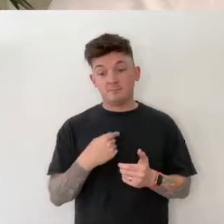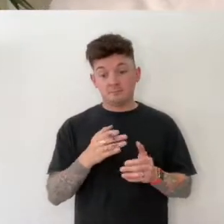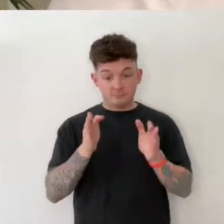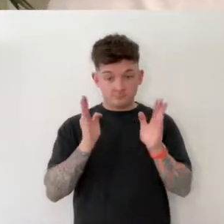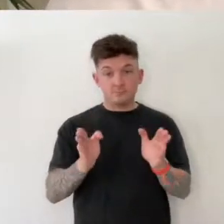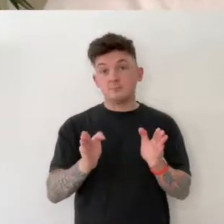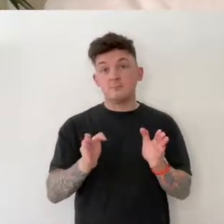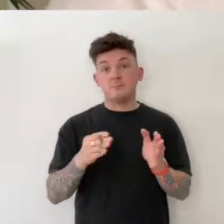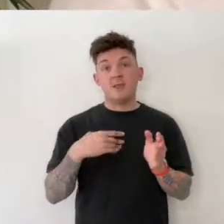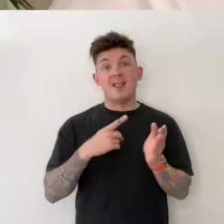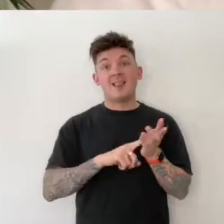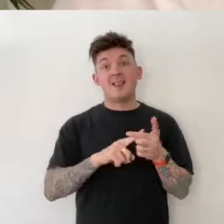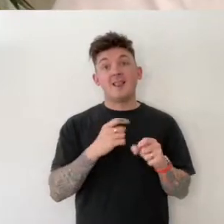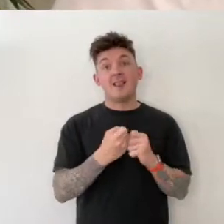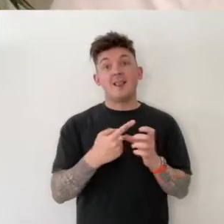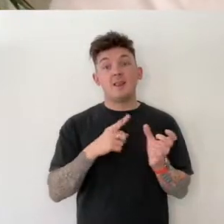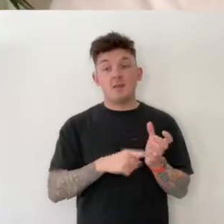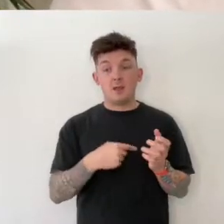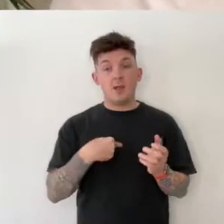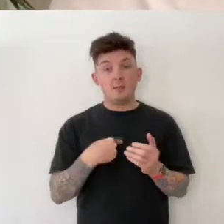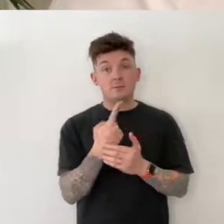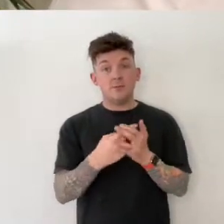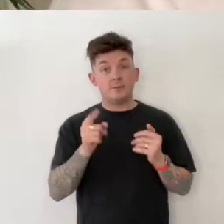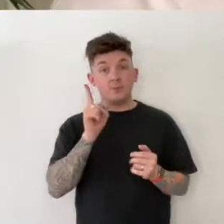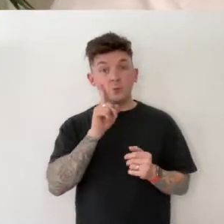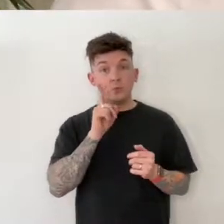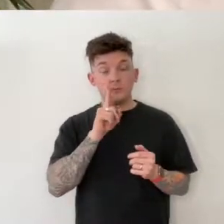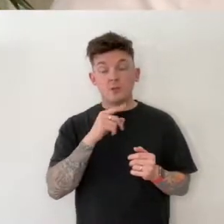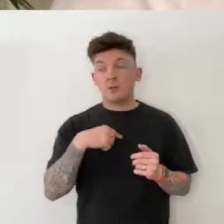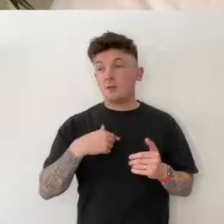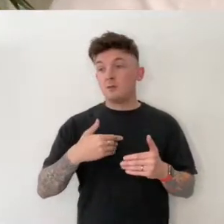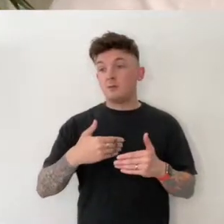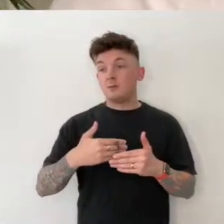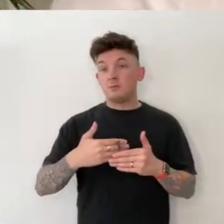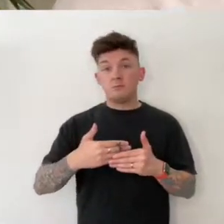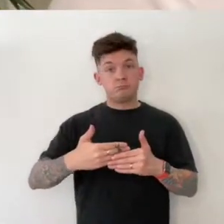records have been changed for everything now i am now seen as female. you've always felt